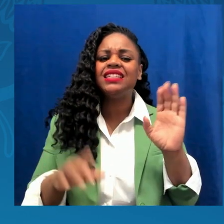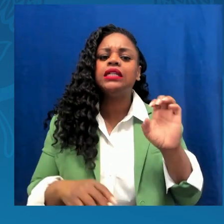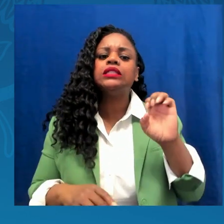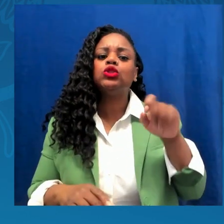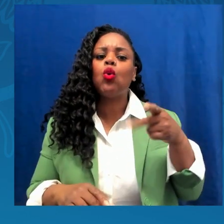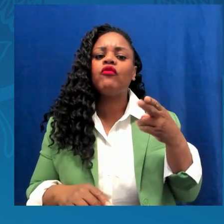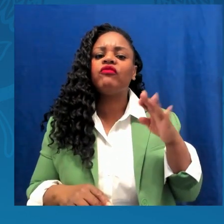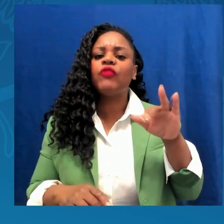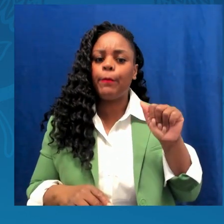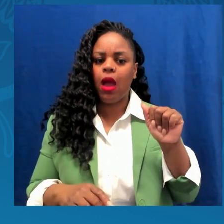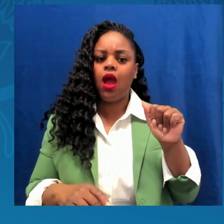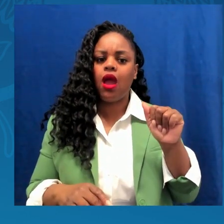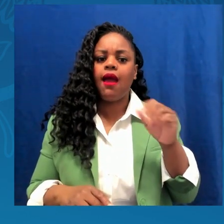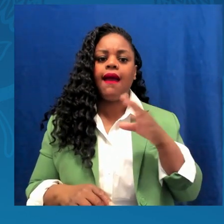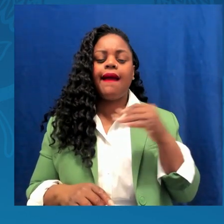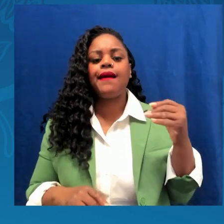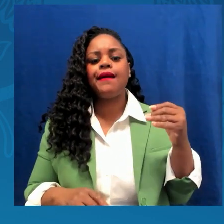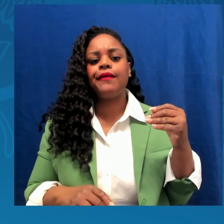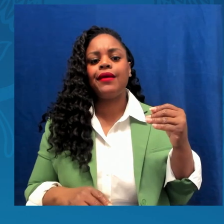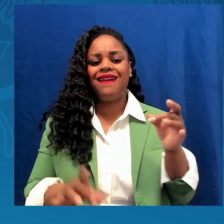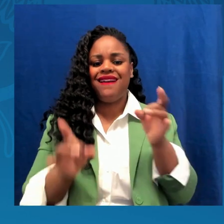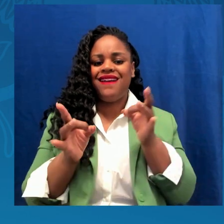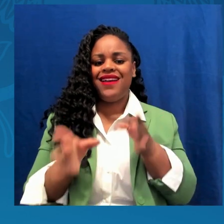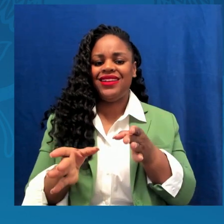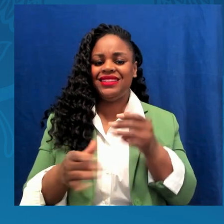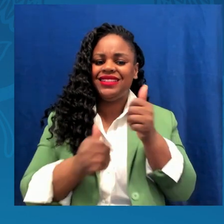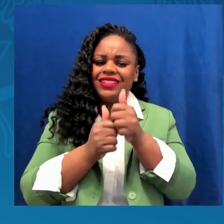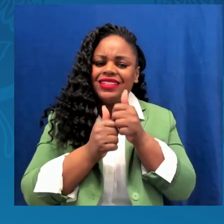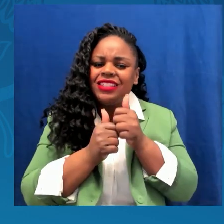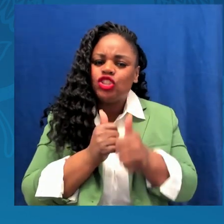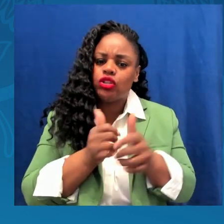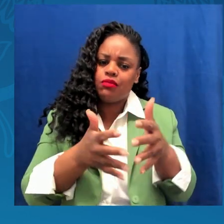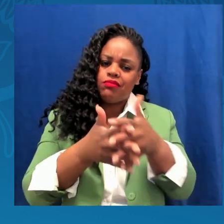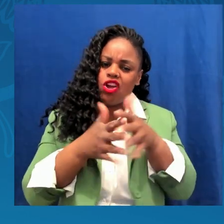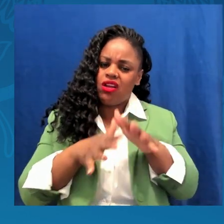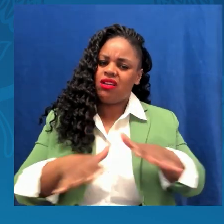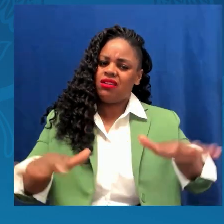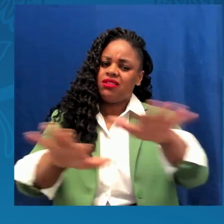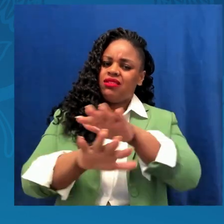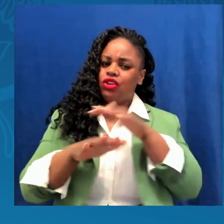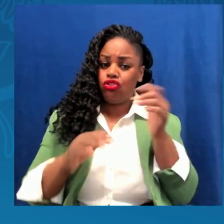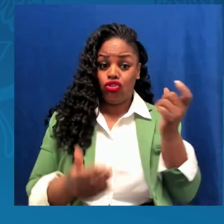Every American should be able to learn, work, worship